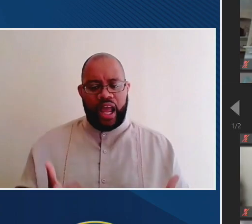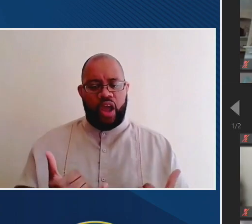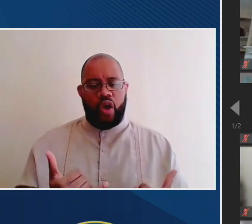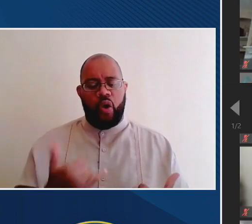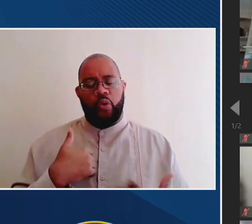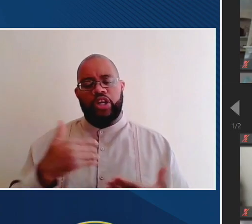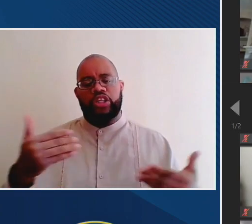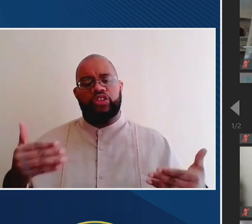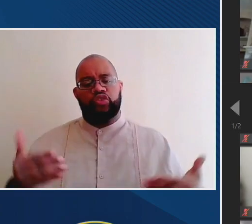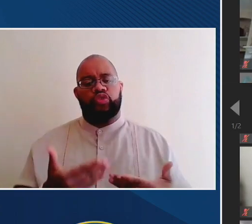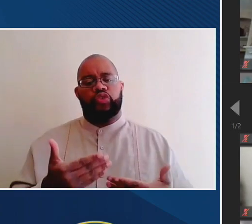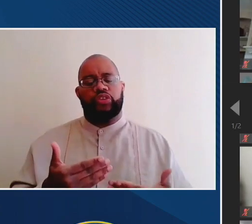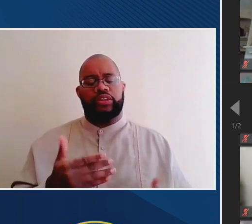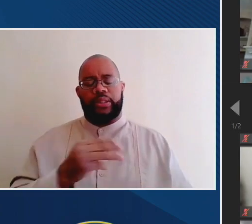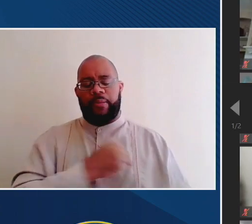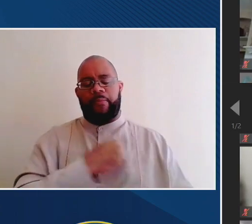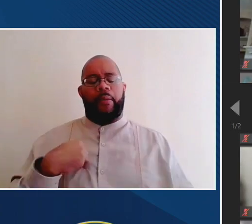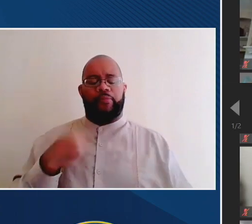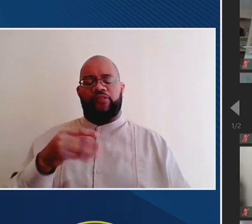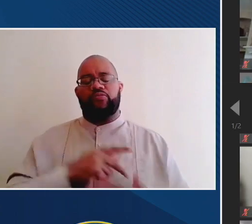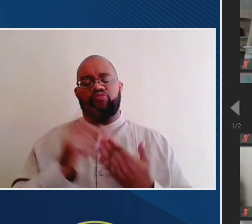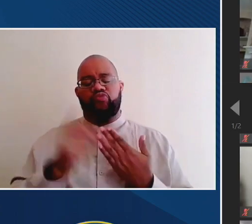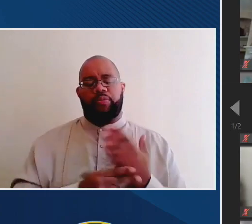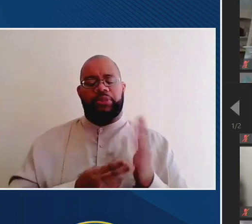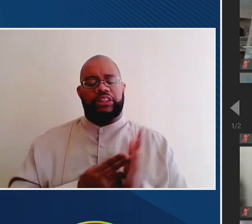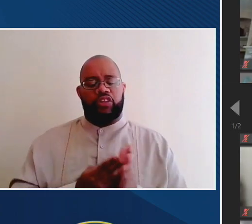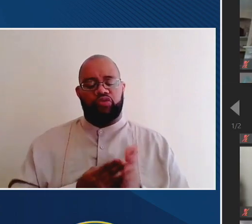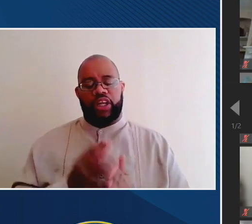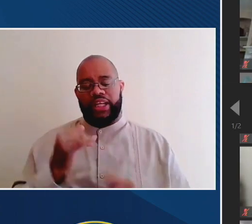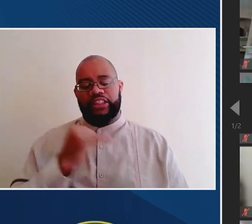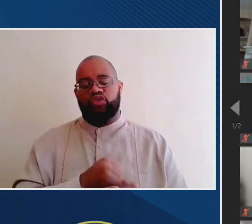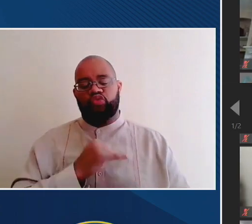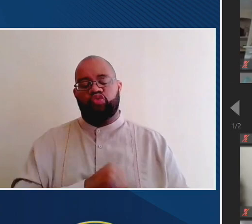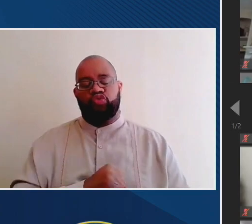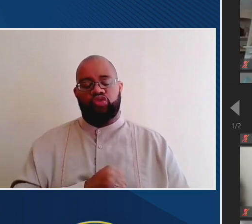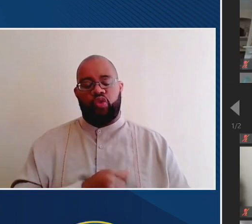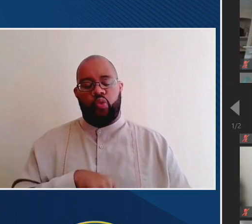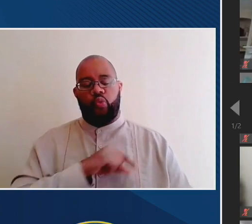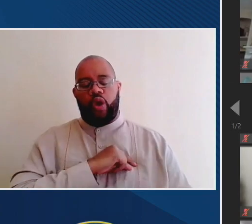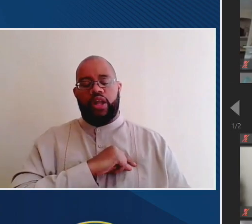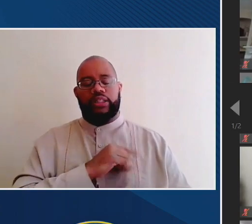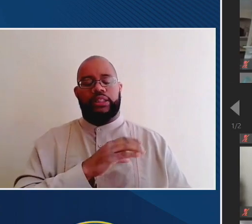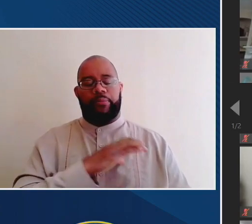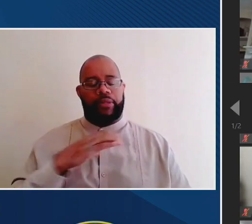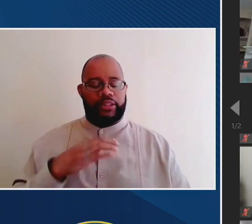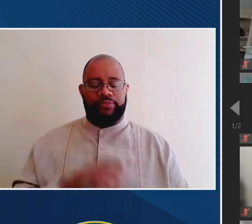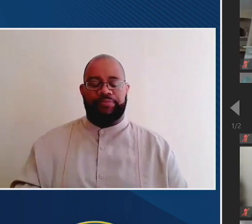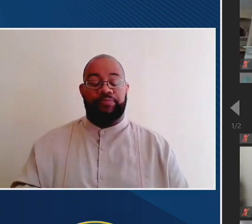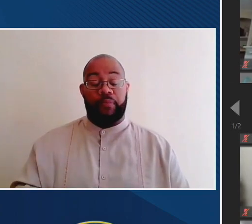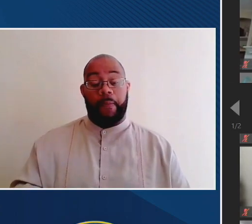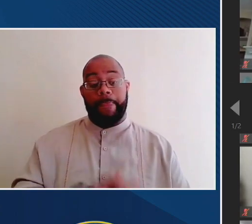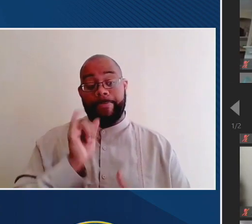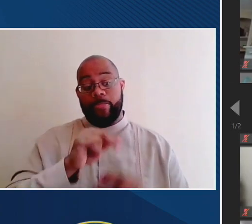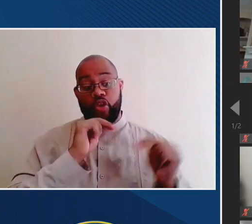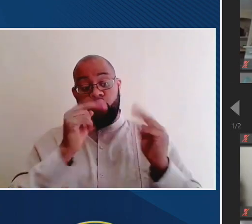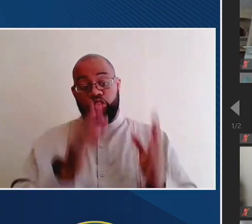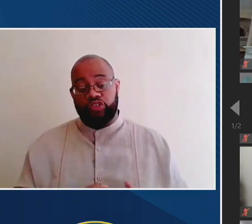members of our Program Integrity and Institutional Quality Committee. These negotiators have been nominated by